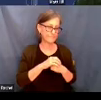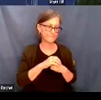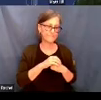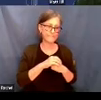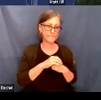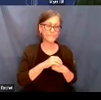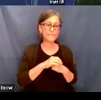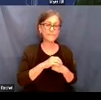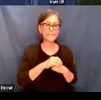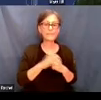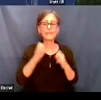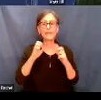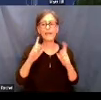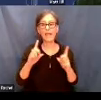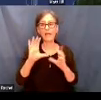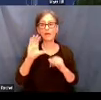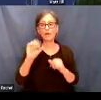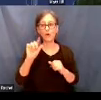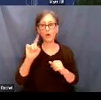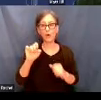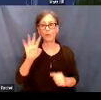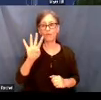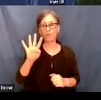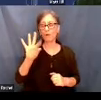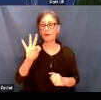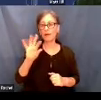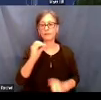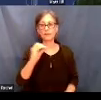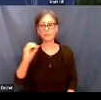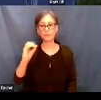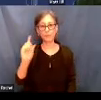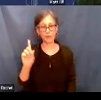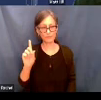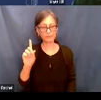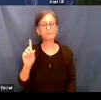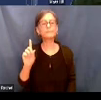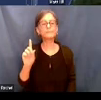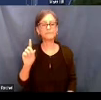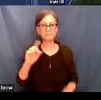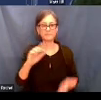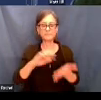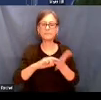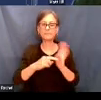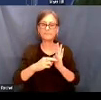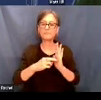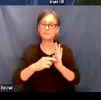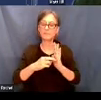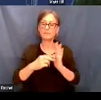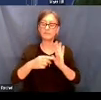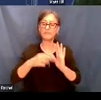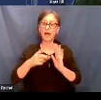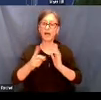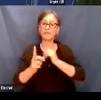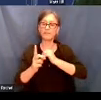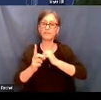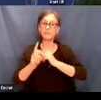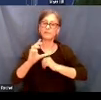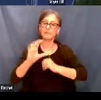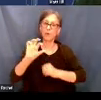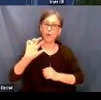Education code 49001 defines corporal punishment which is outlined here on this slide.